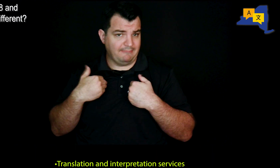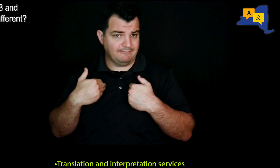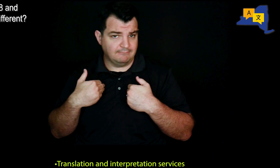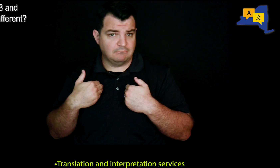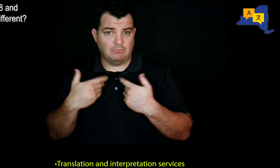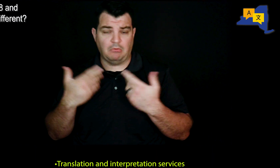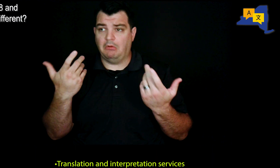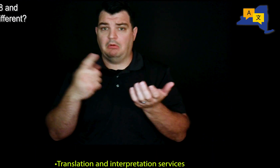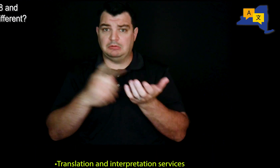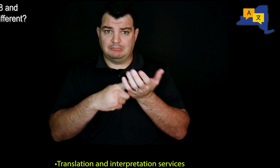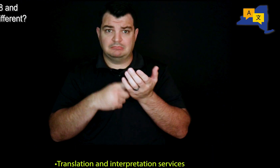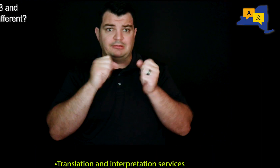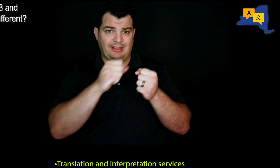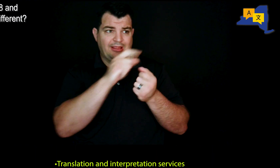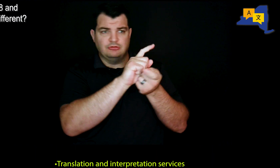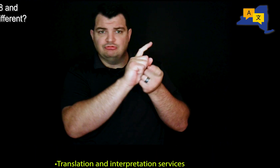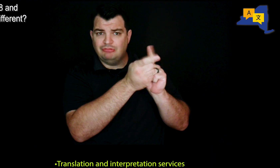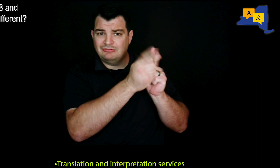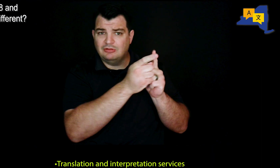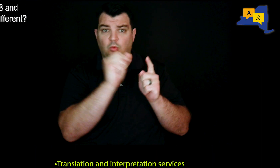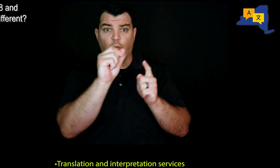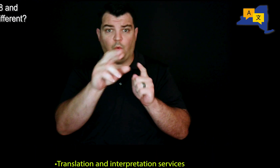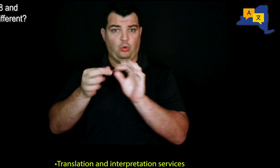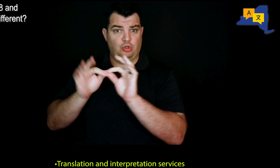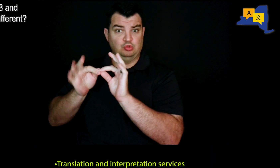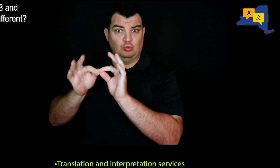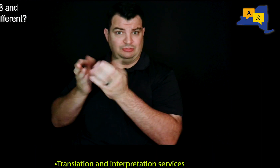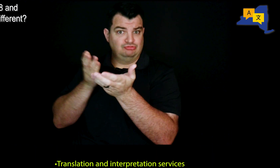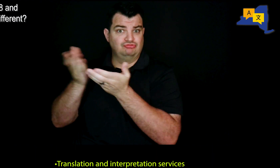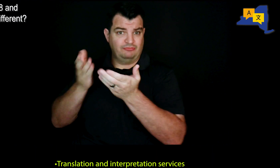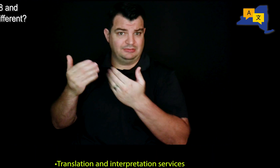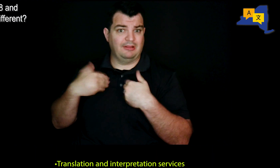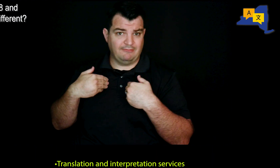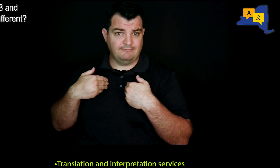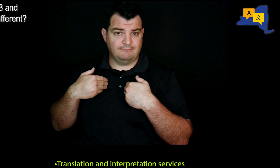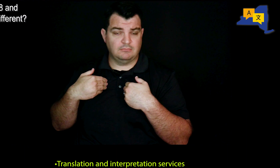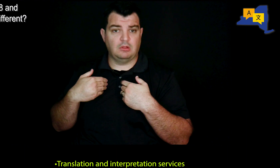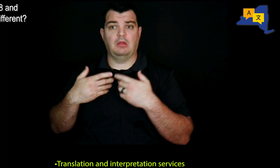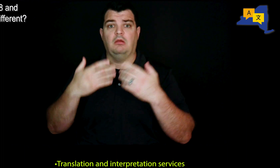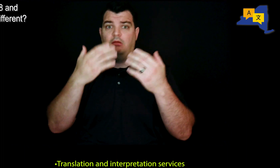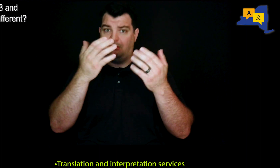•Translation and interpretation services